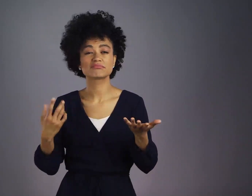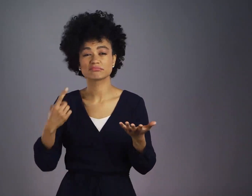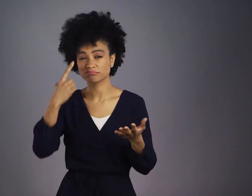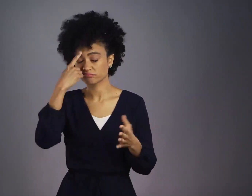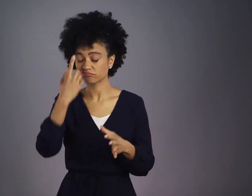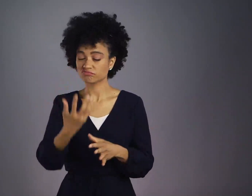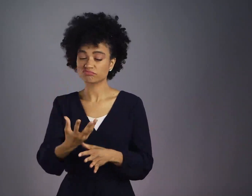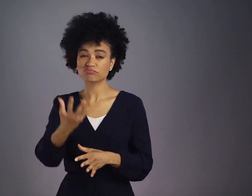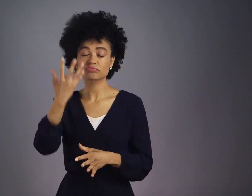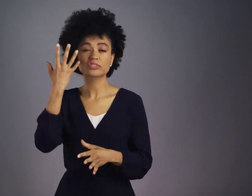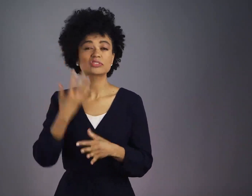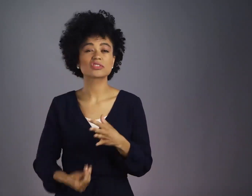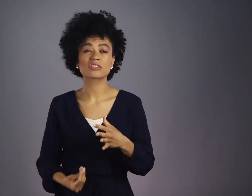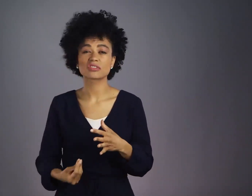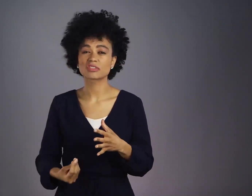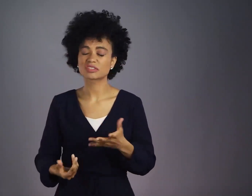We have struck out viciously.